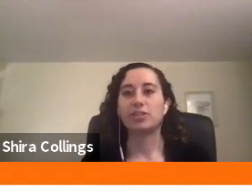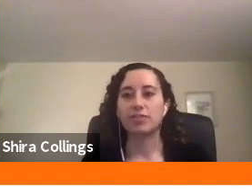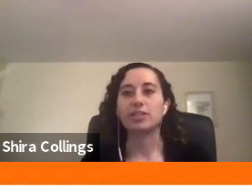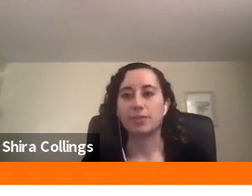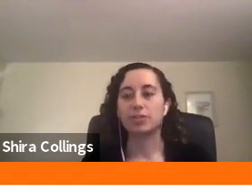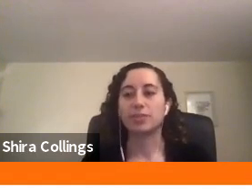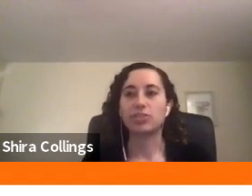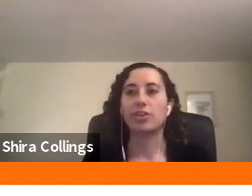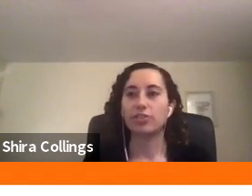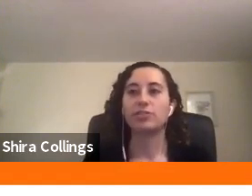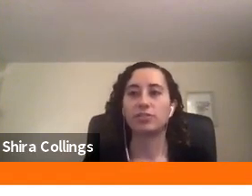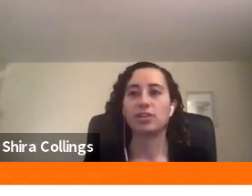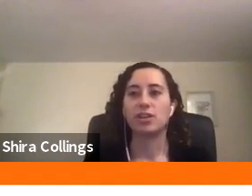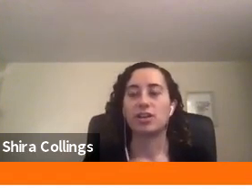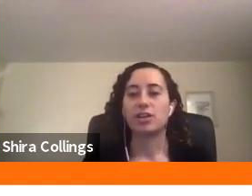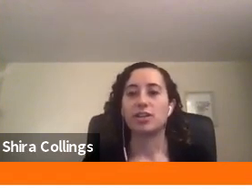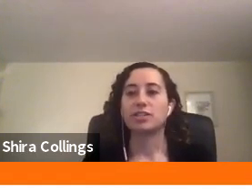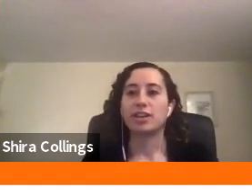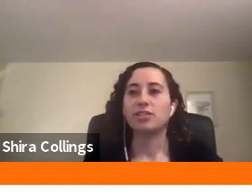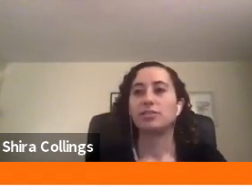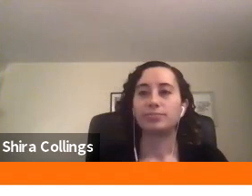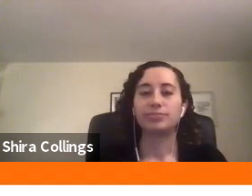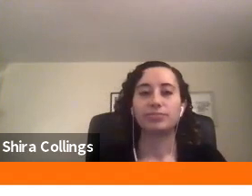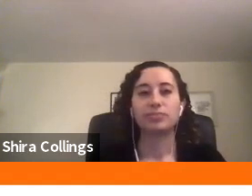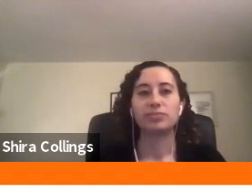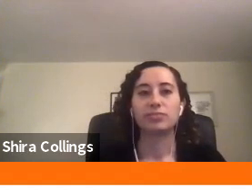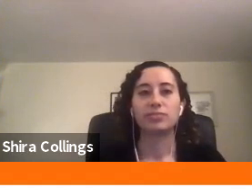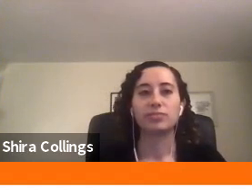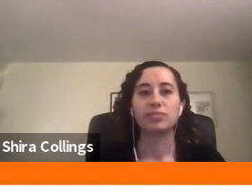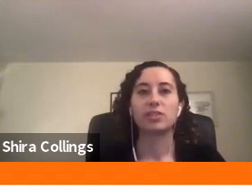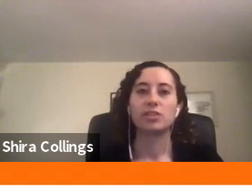thoughts due to negative body image. So this is something that really